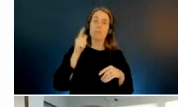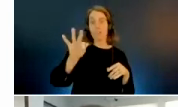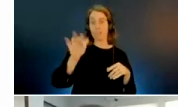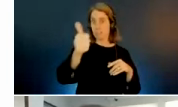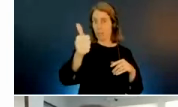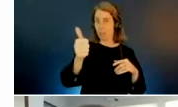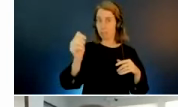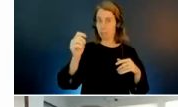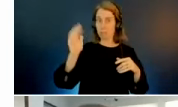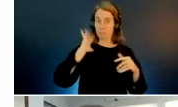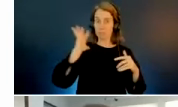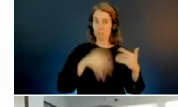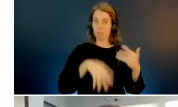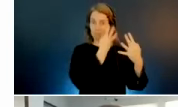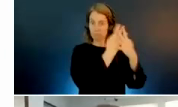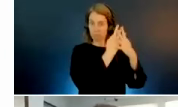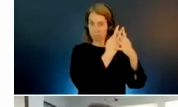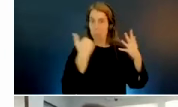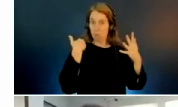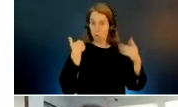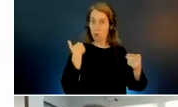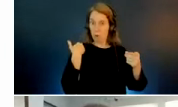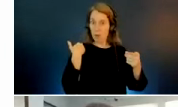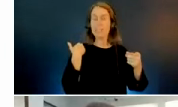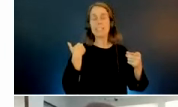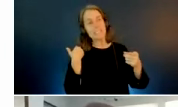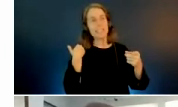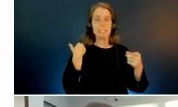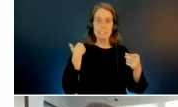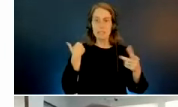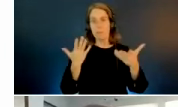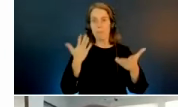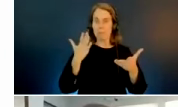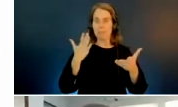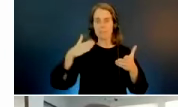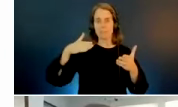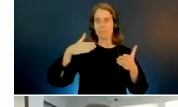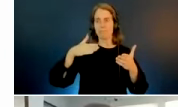situation where it gets a little bit complicated um so we would love for you to give us a call